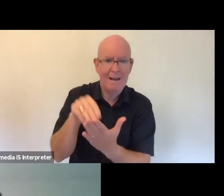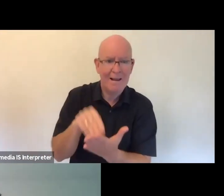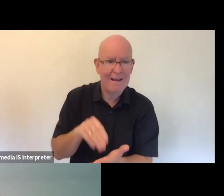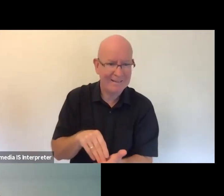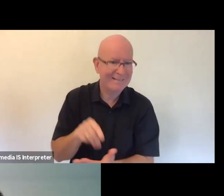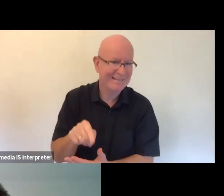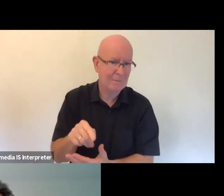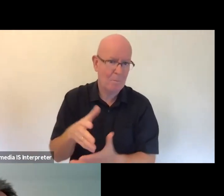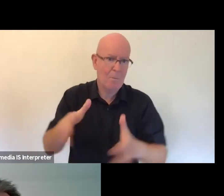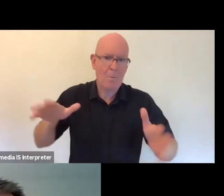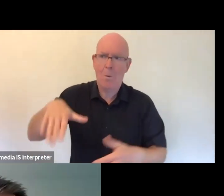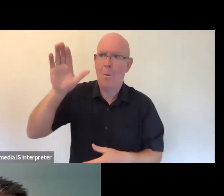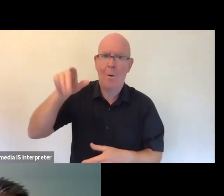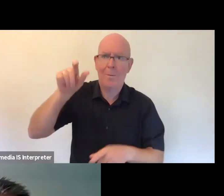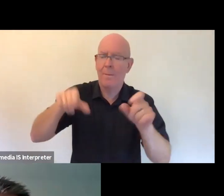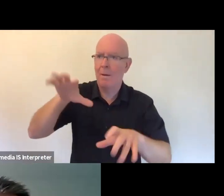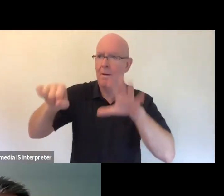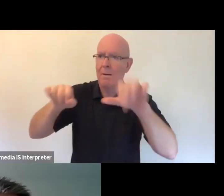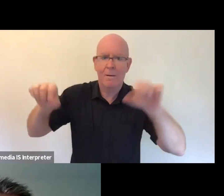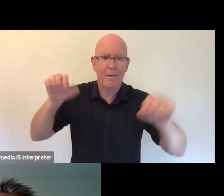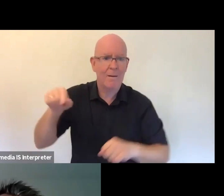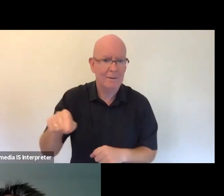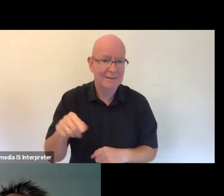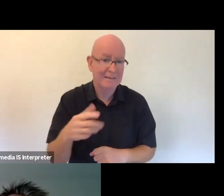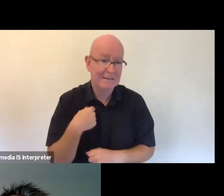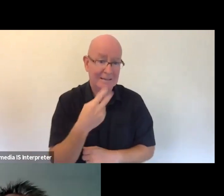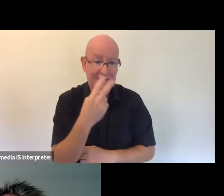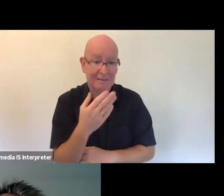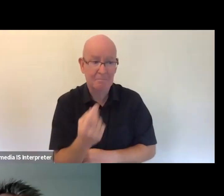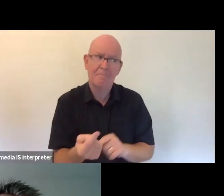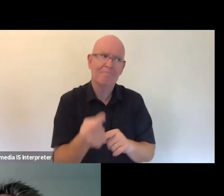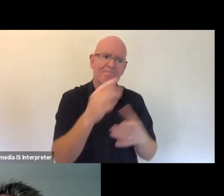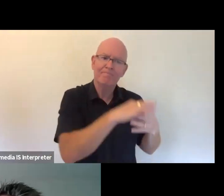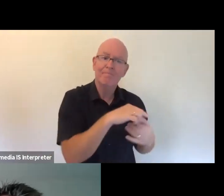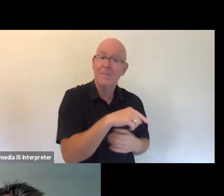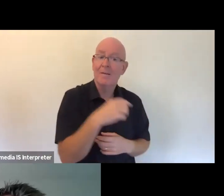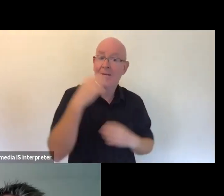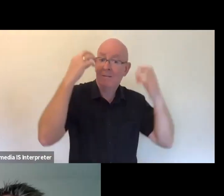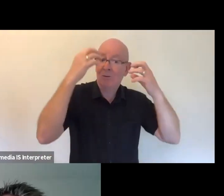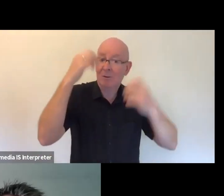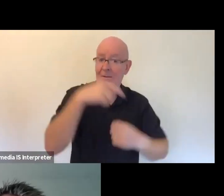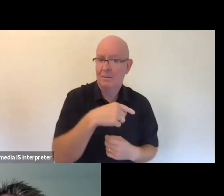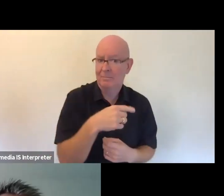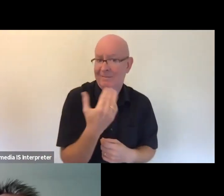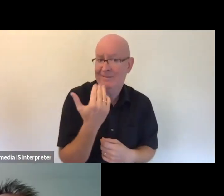not medical assessment as a pre-requisite. But they also work very closely with organisations of persons with disabilities